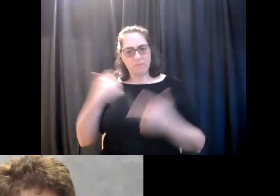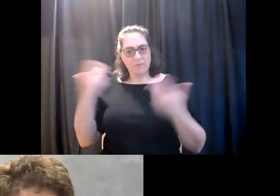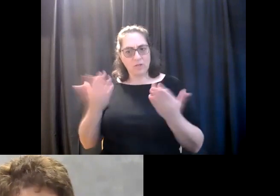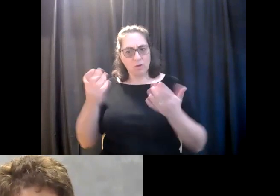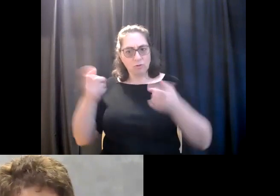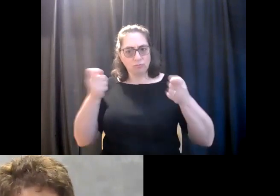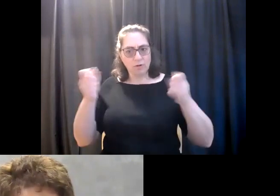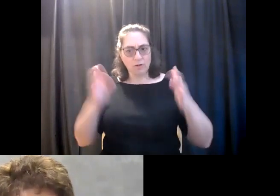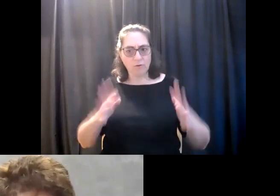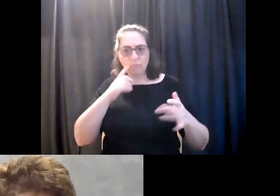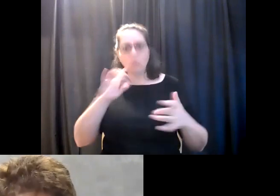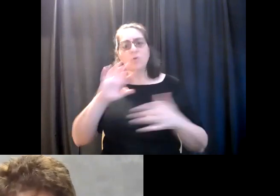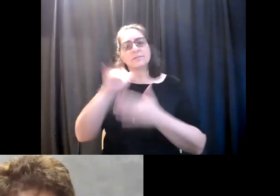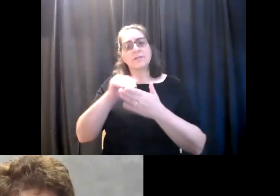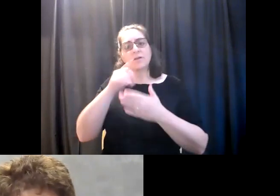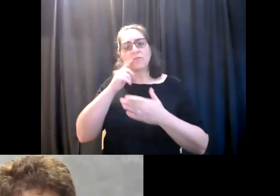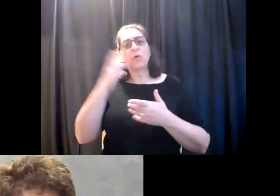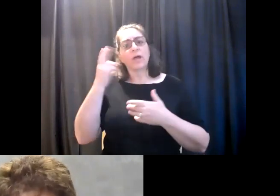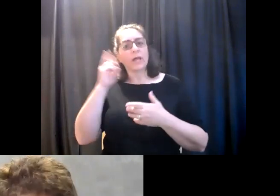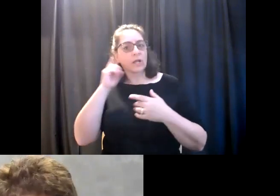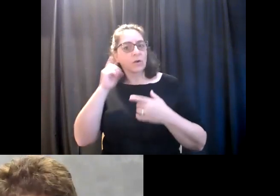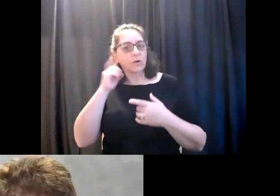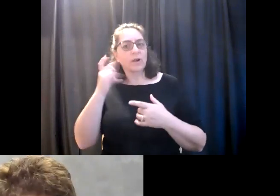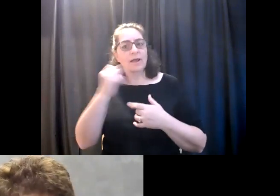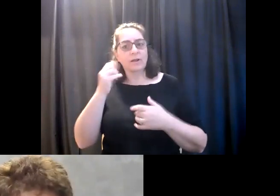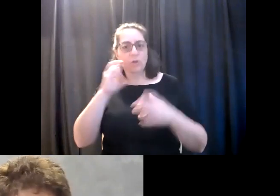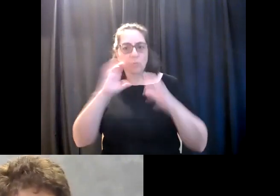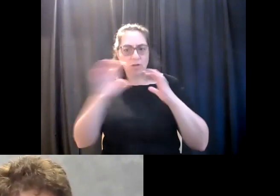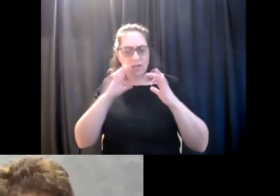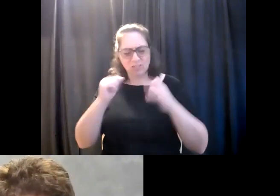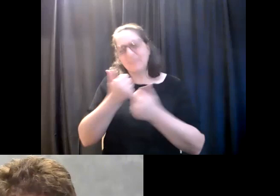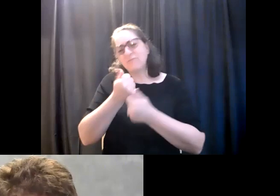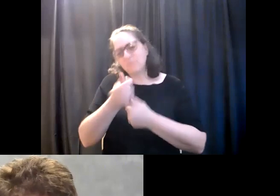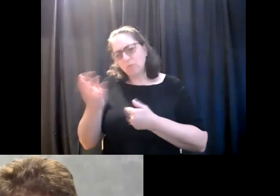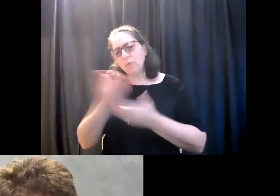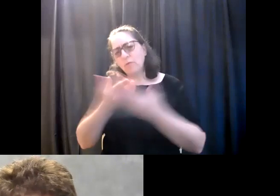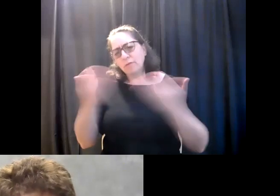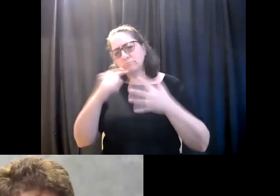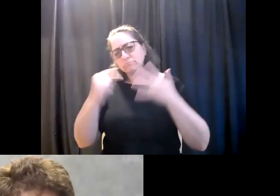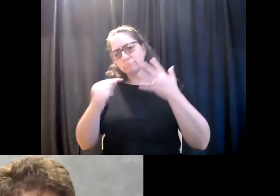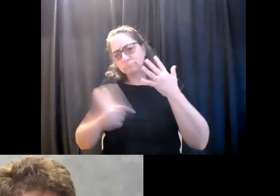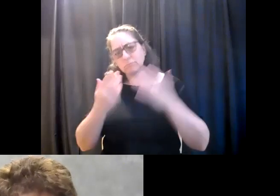Dr. Nancy Rennert is System Chief of Diabetes Care, Nuvance Health,